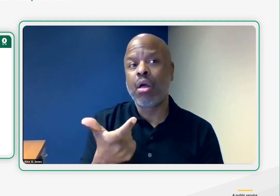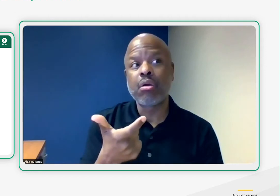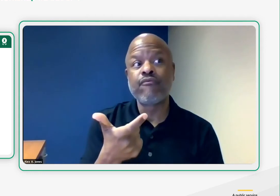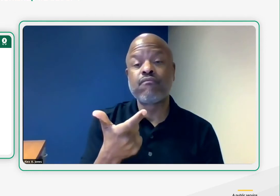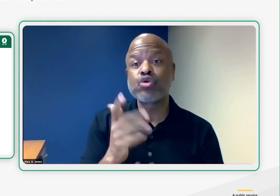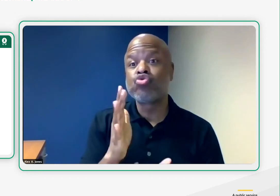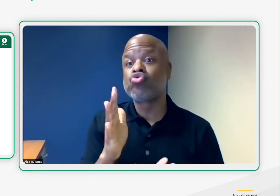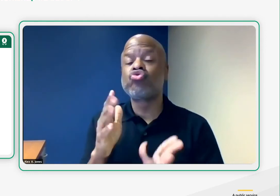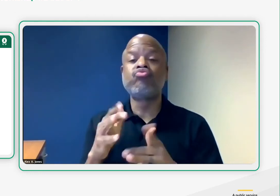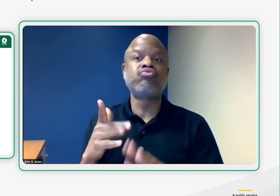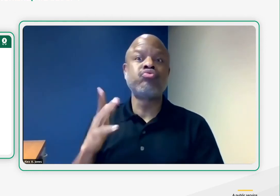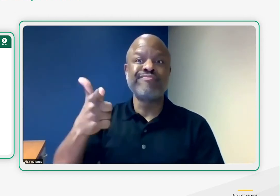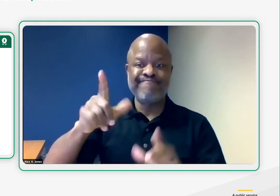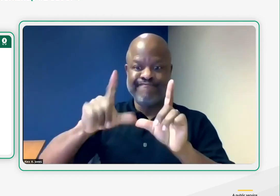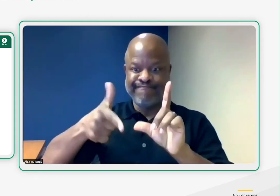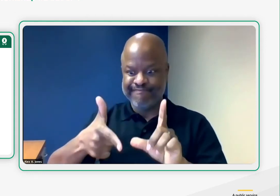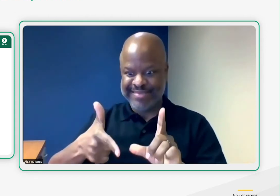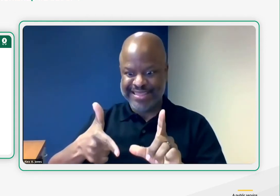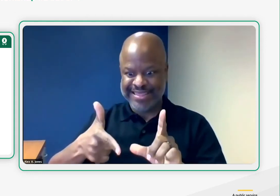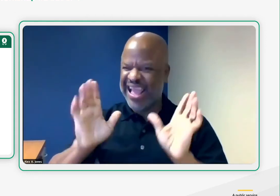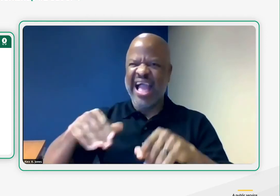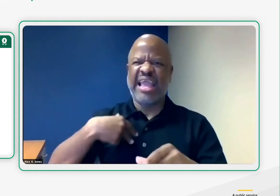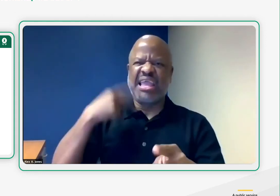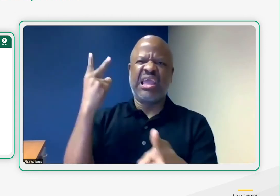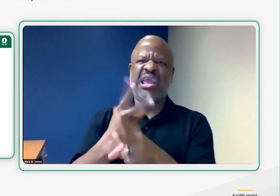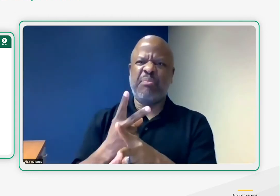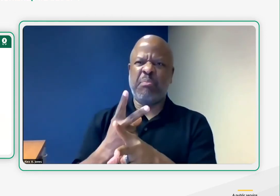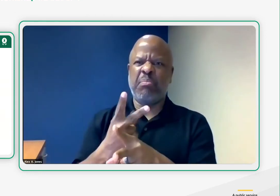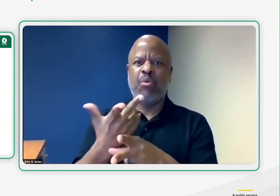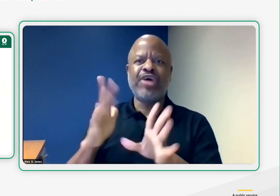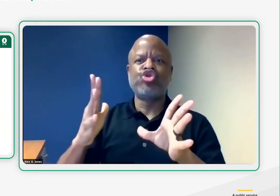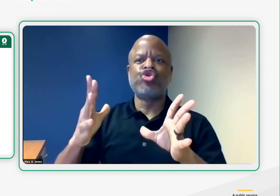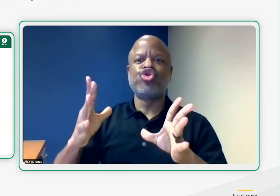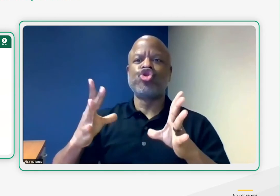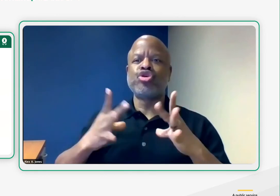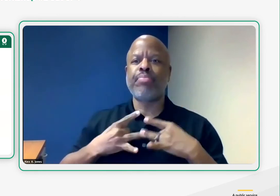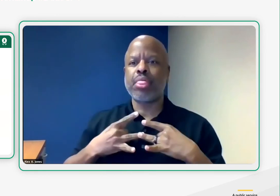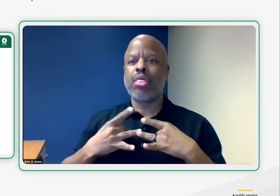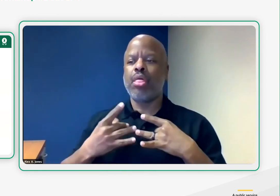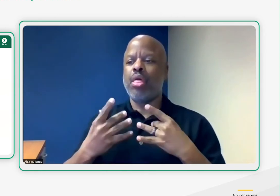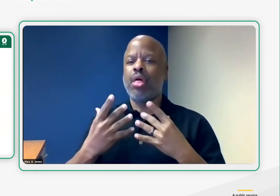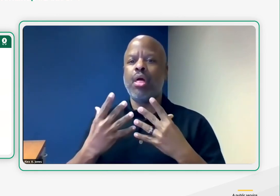And then at the end of the 7 days when that trial expires, you decide, “I'm going to keep it. I'm done.”